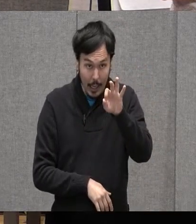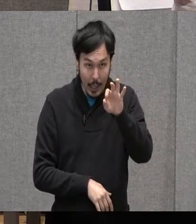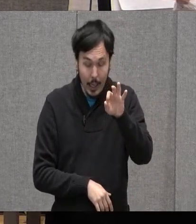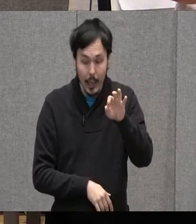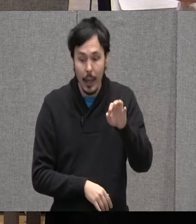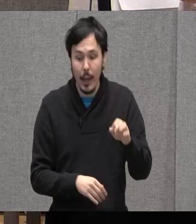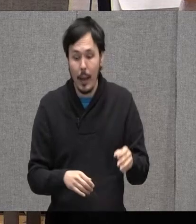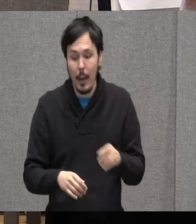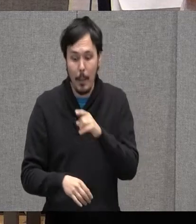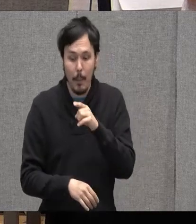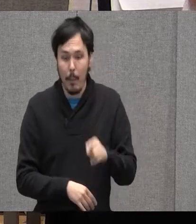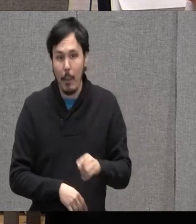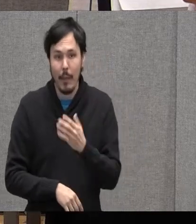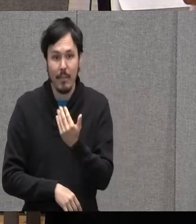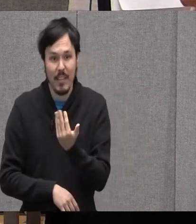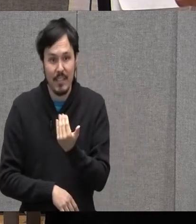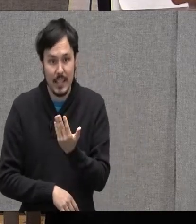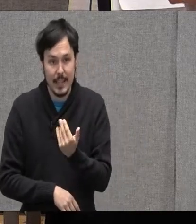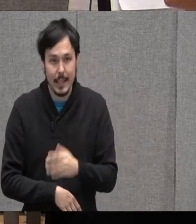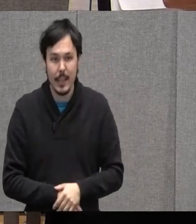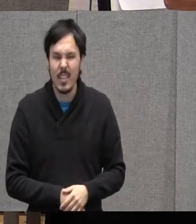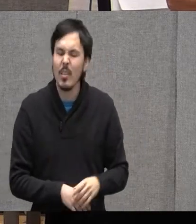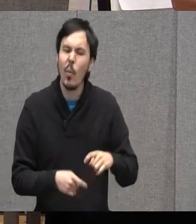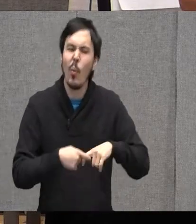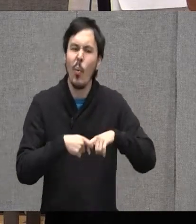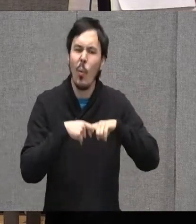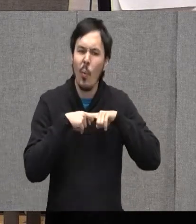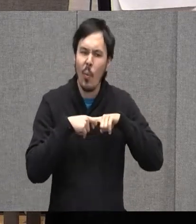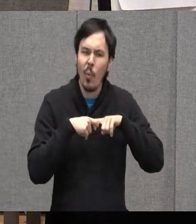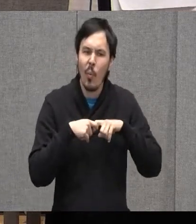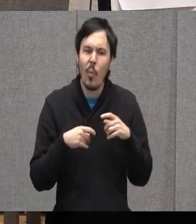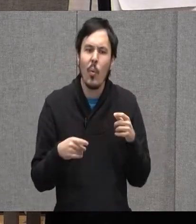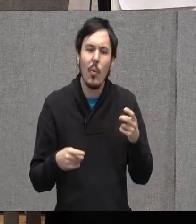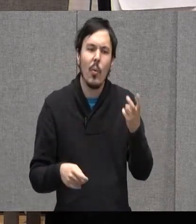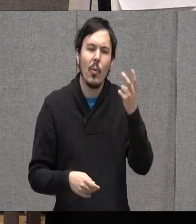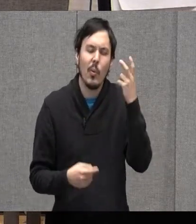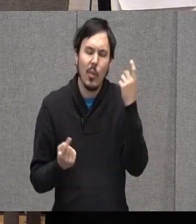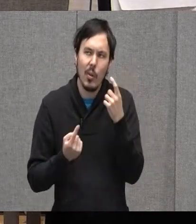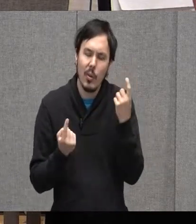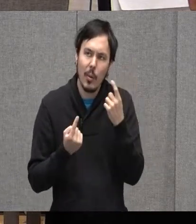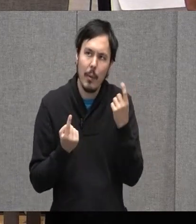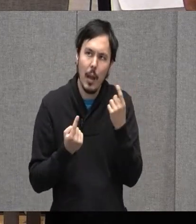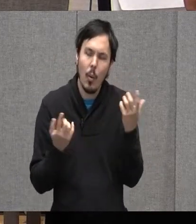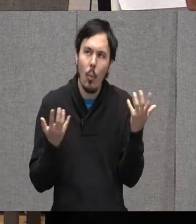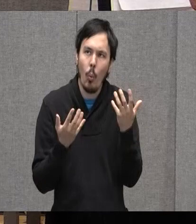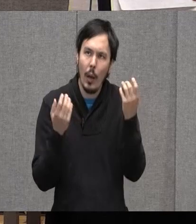So let's stop there. Let's think about what information do we have